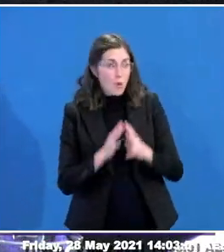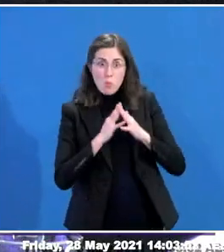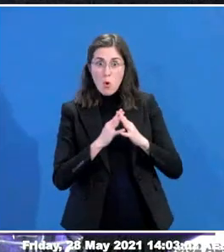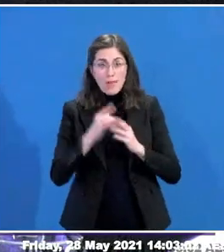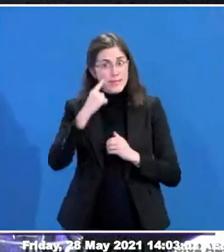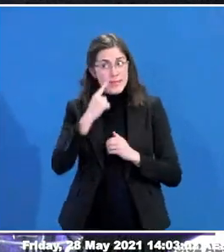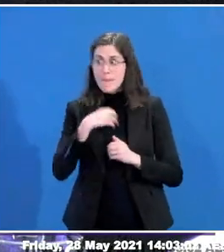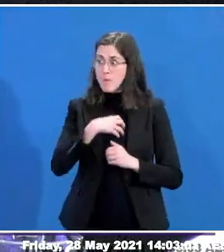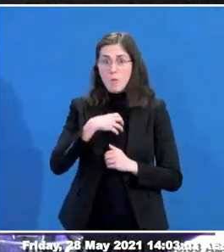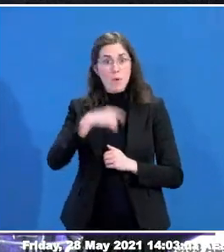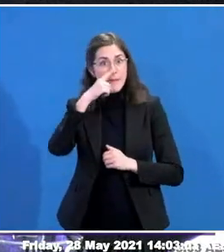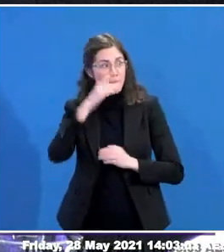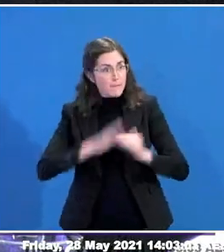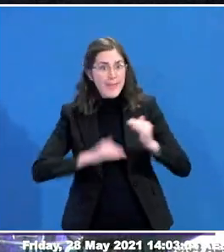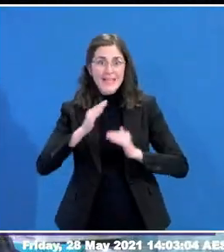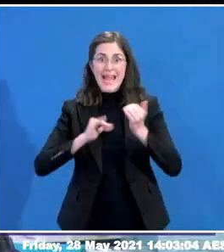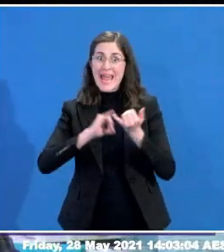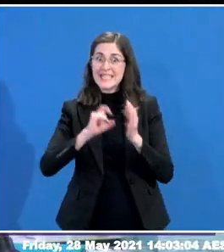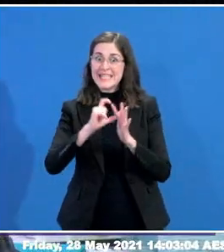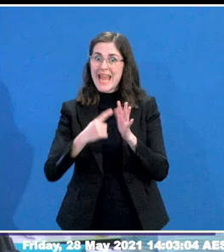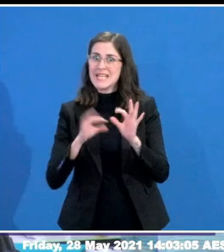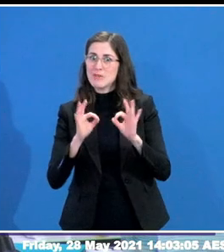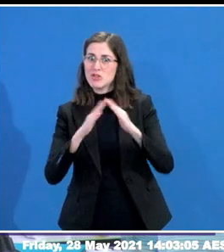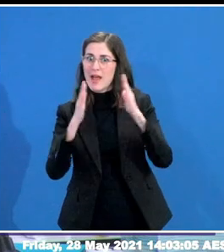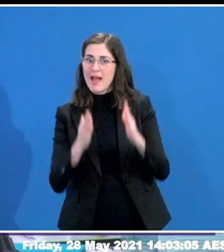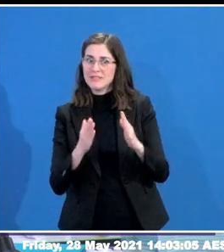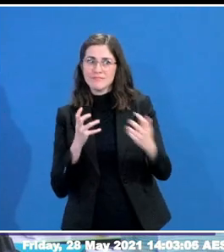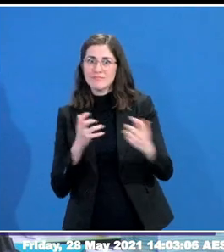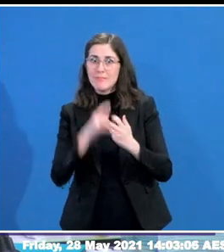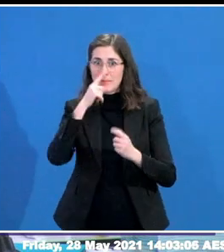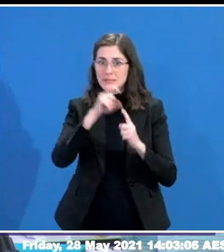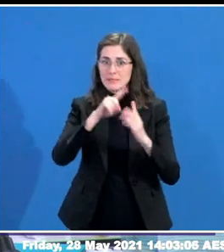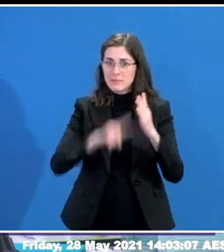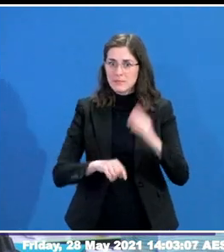the supply, but CHAIR: But it does imply, doesn't it, that the economic